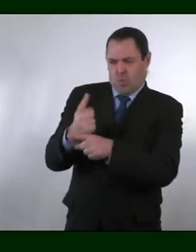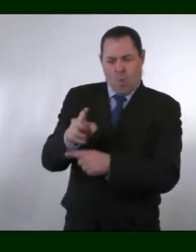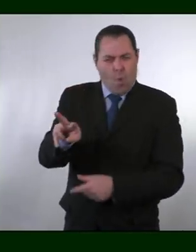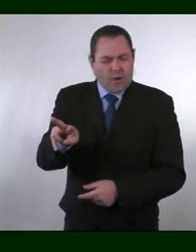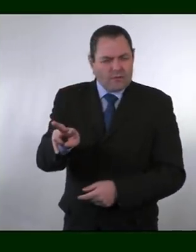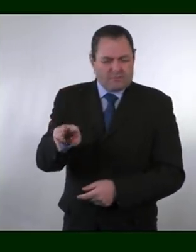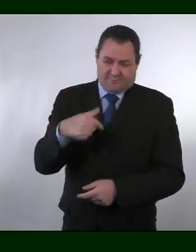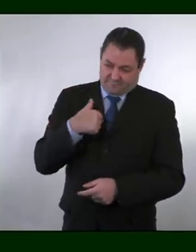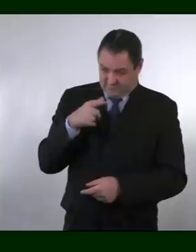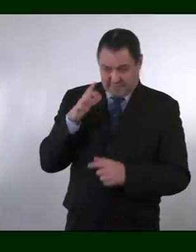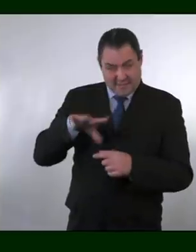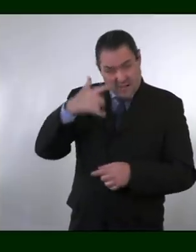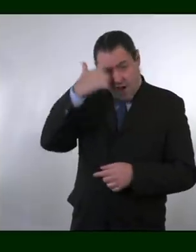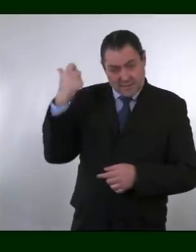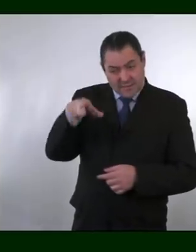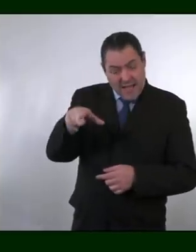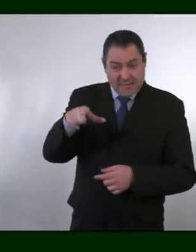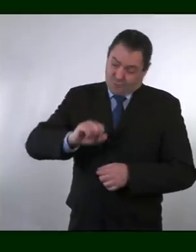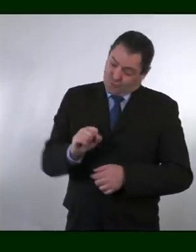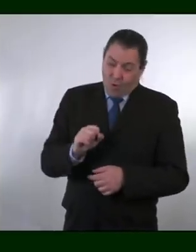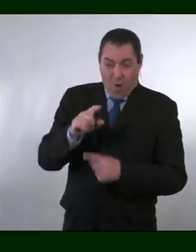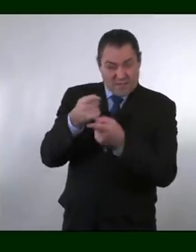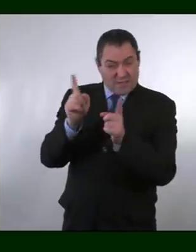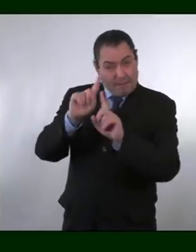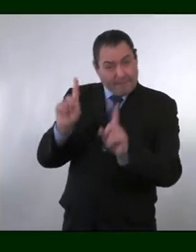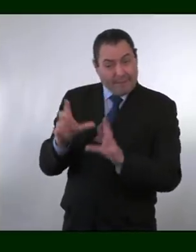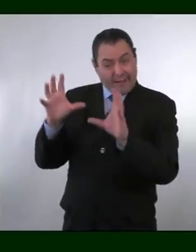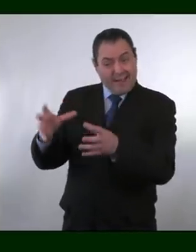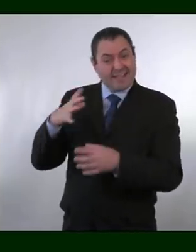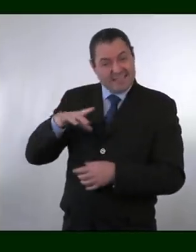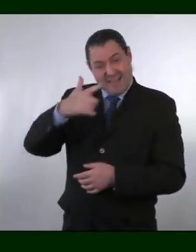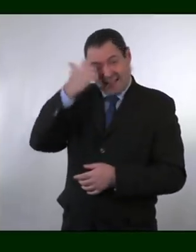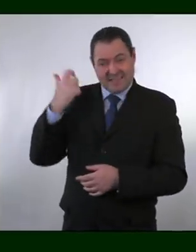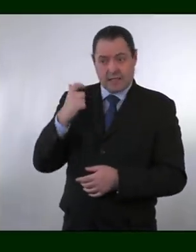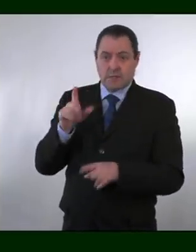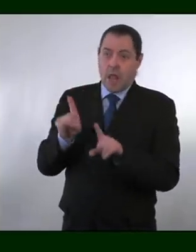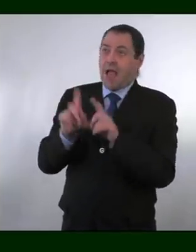he and the people of Scotland should understand is that that is a massive surrender of power by